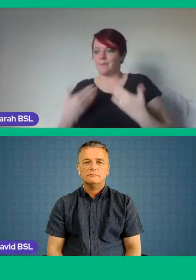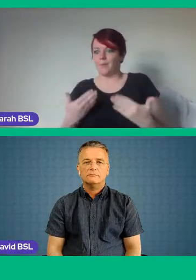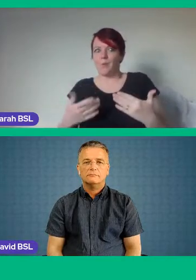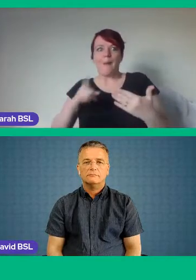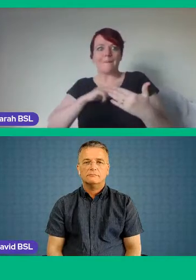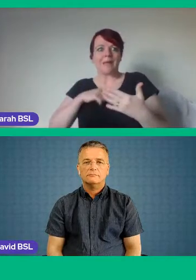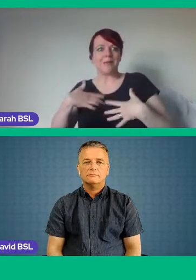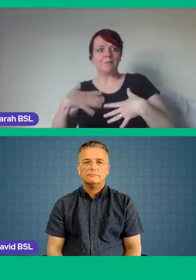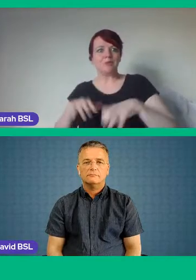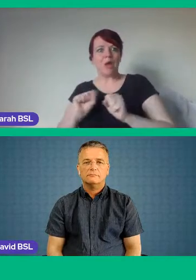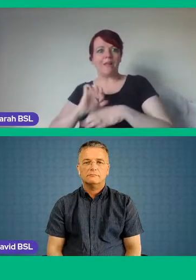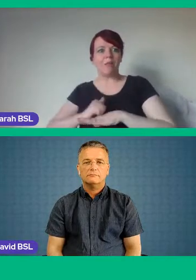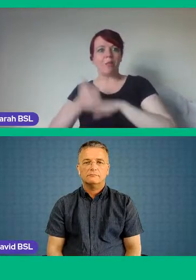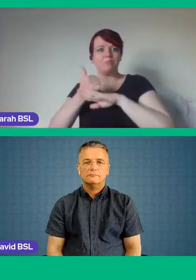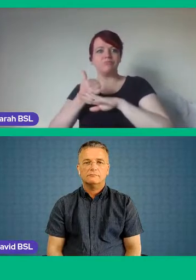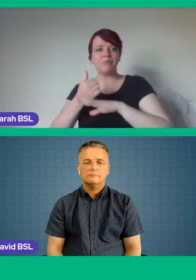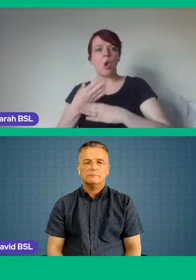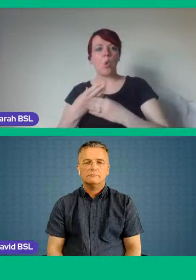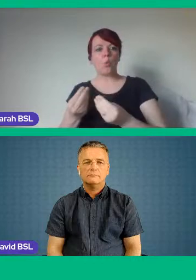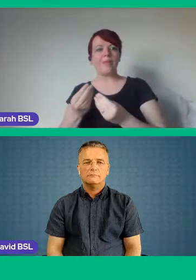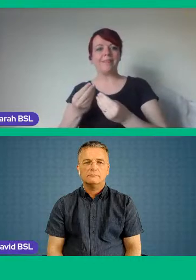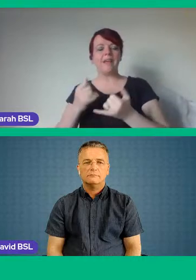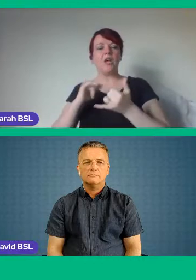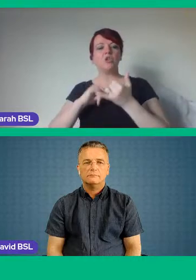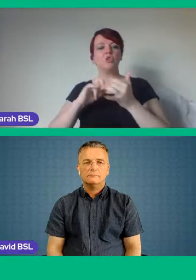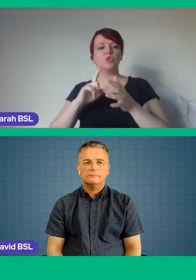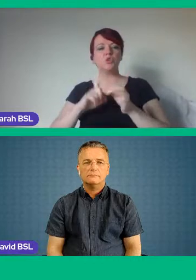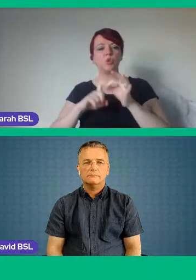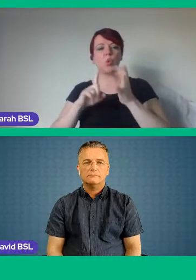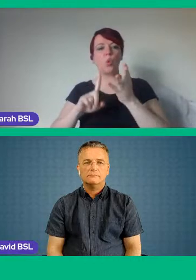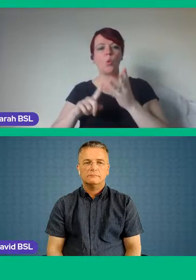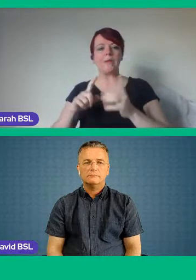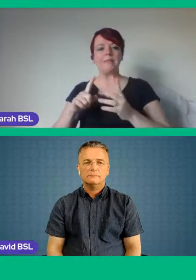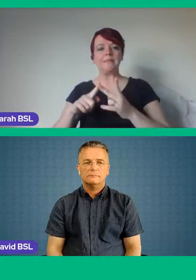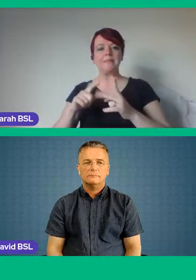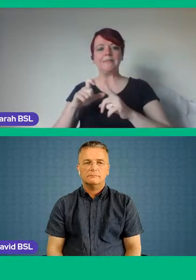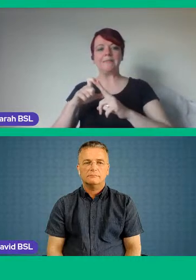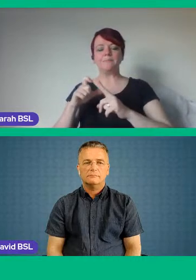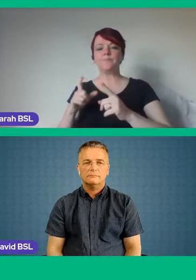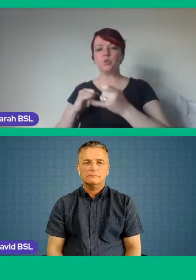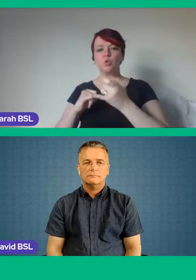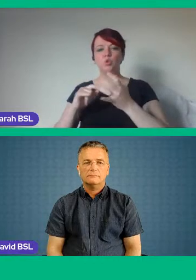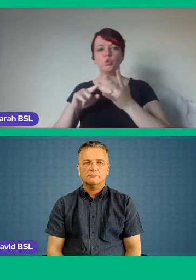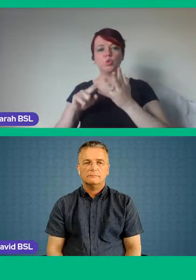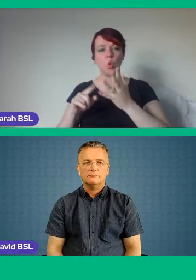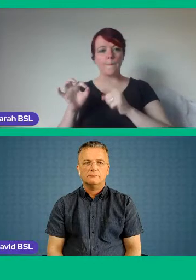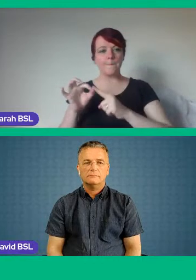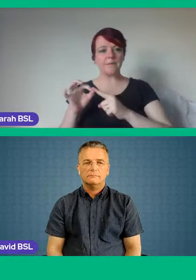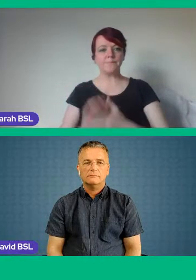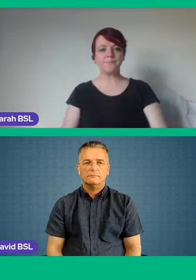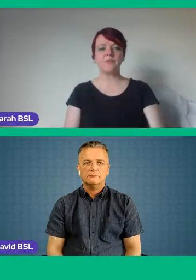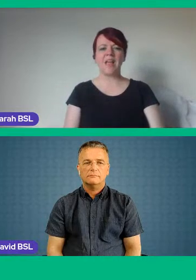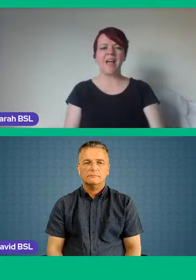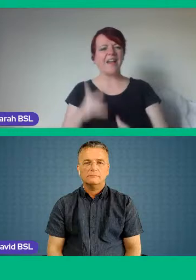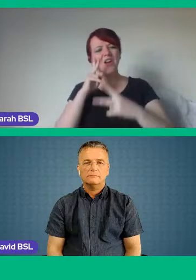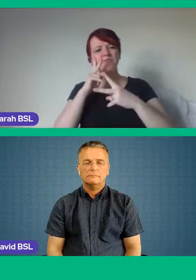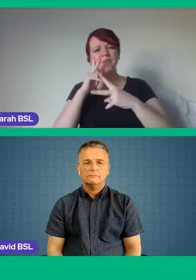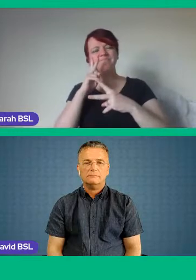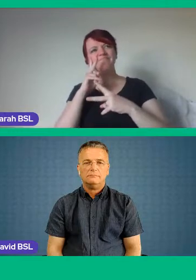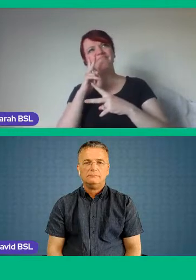That is a complex question but it can be some providers well, and it is something that is covered to me now, because I am setting off